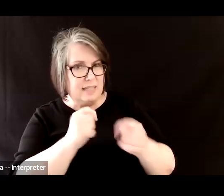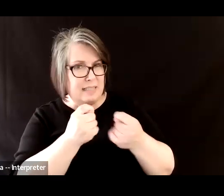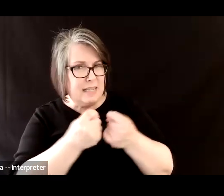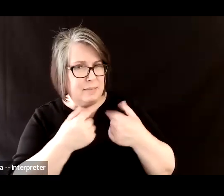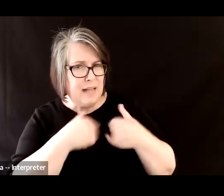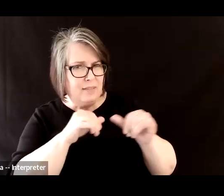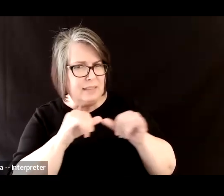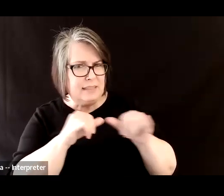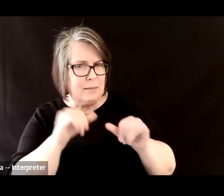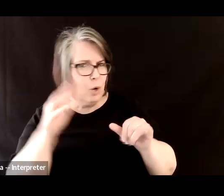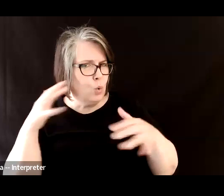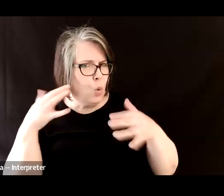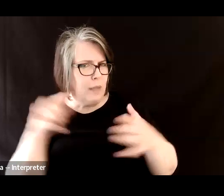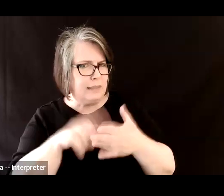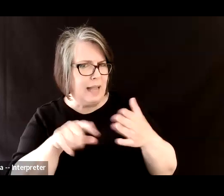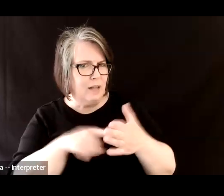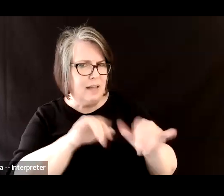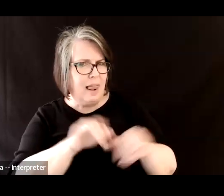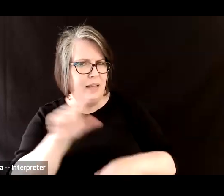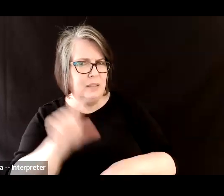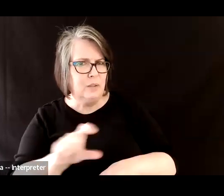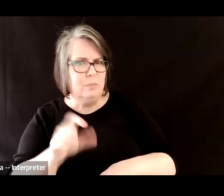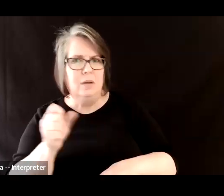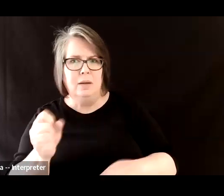canceling background like zoom? Many organizations like